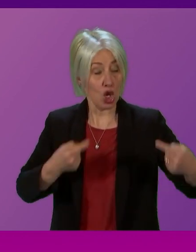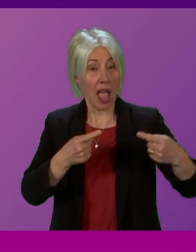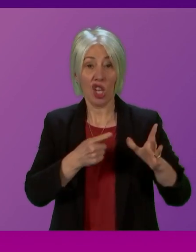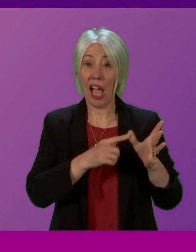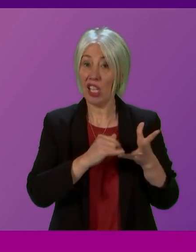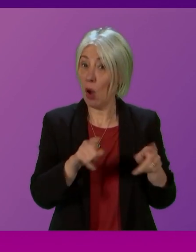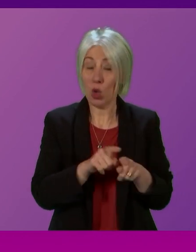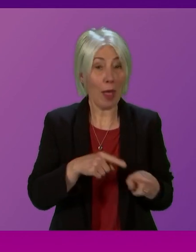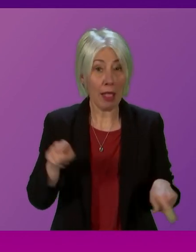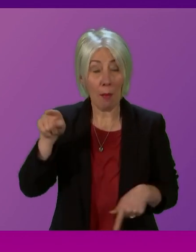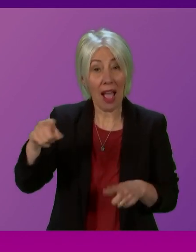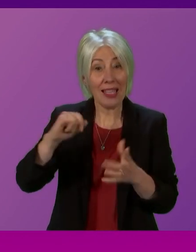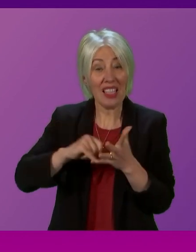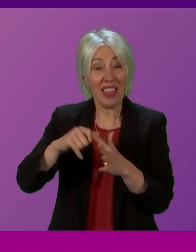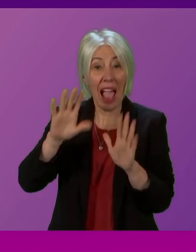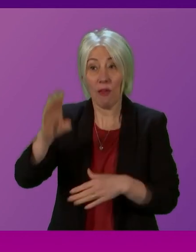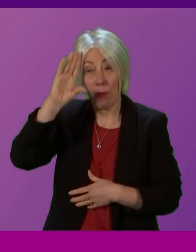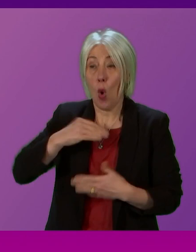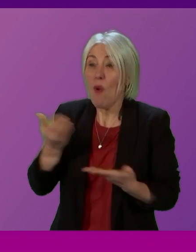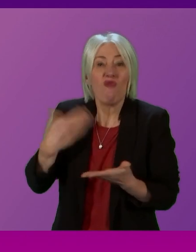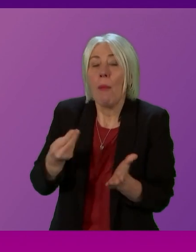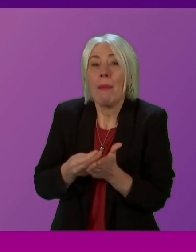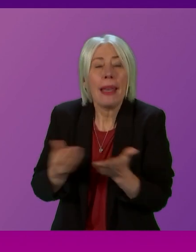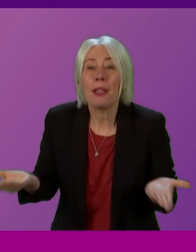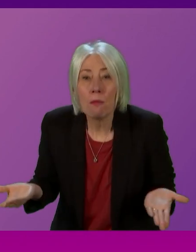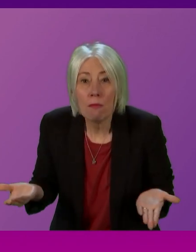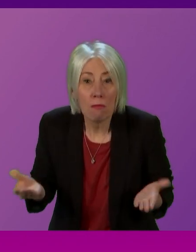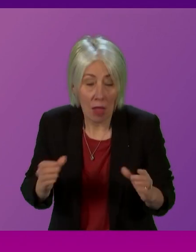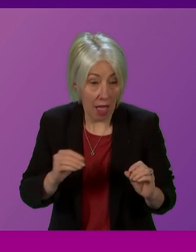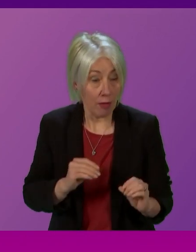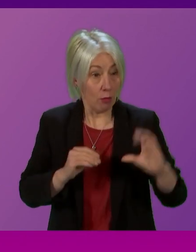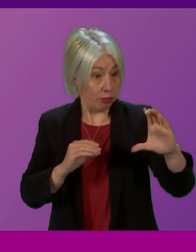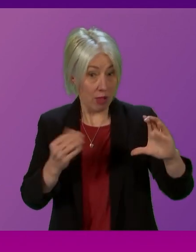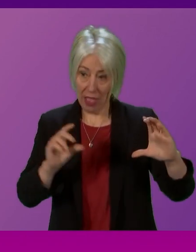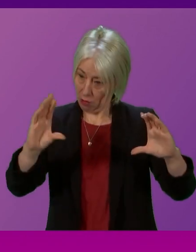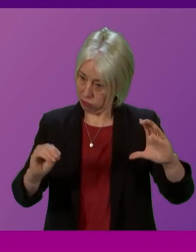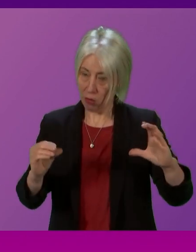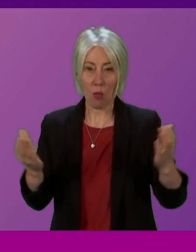to do—where that money should come from, or his colleagues should call on their bosses